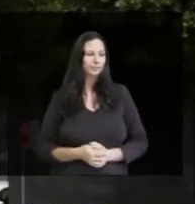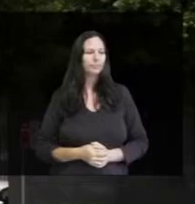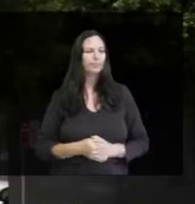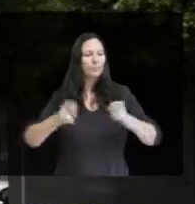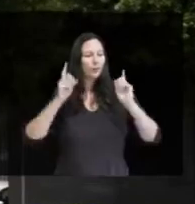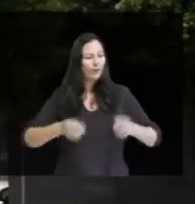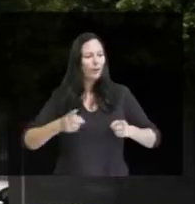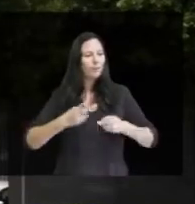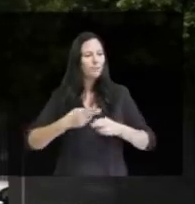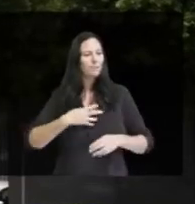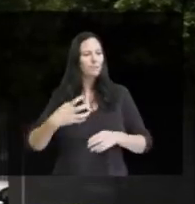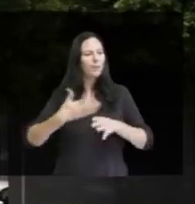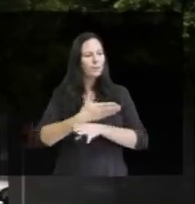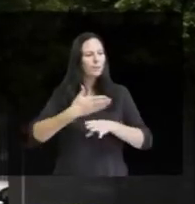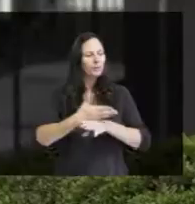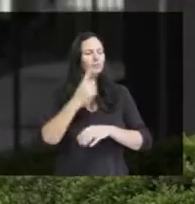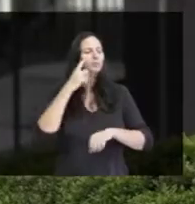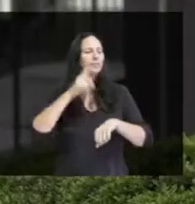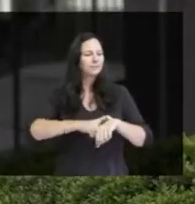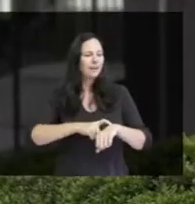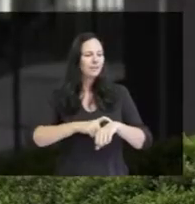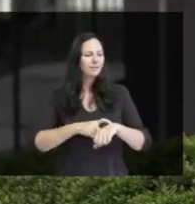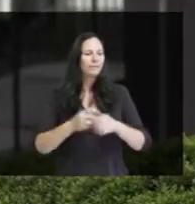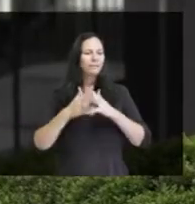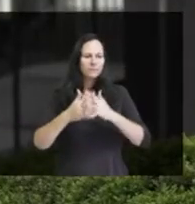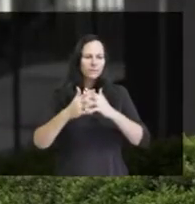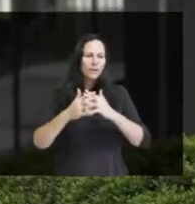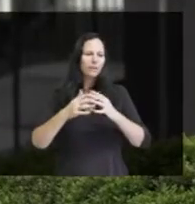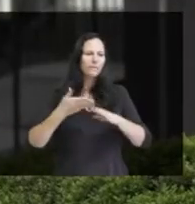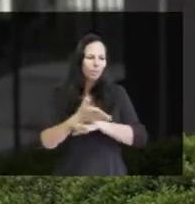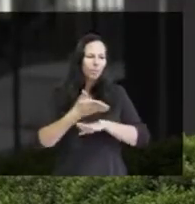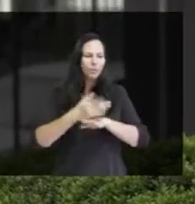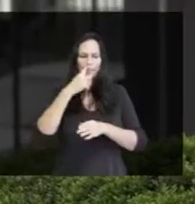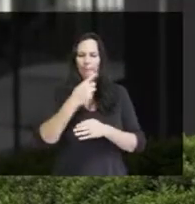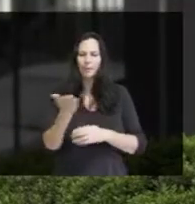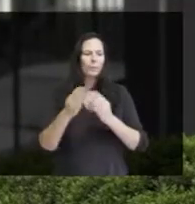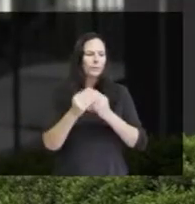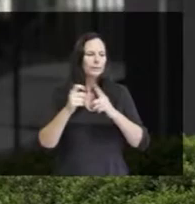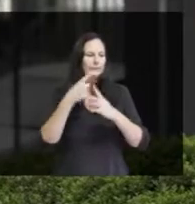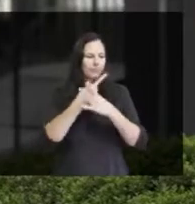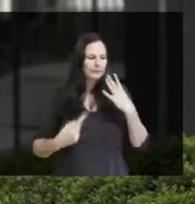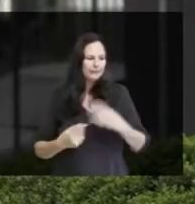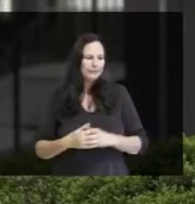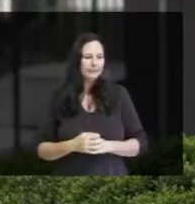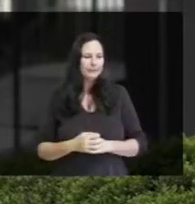The goal is for more employers to recognise the value of employing people with disabilities.